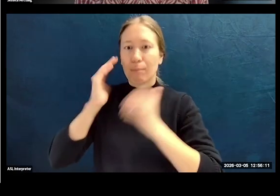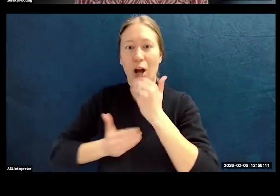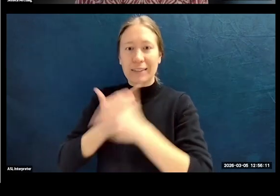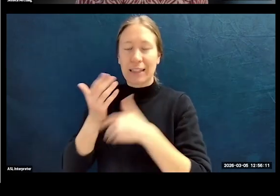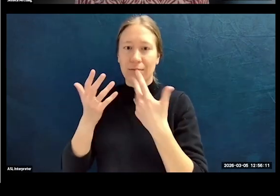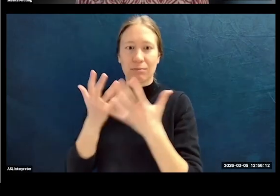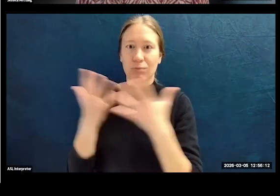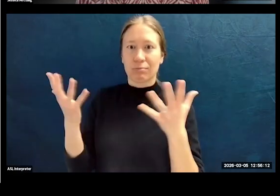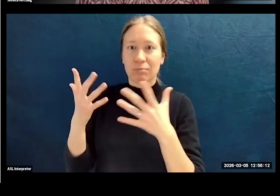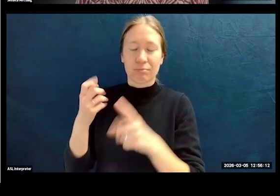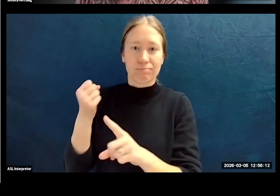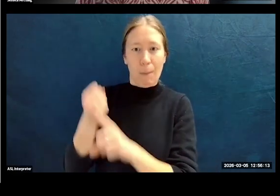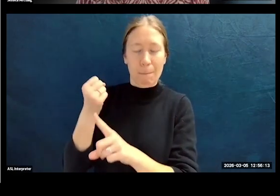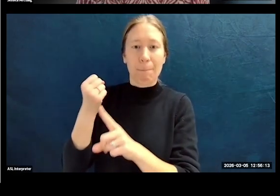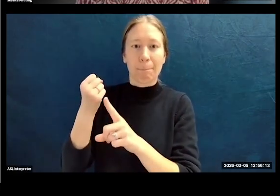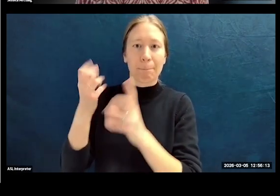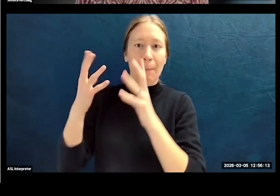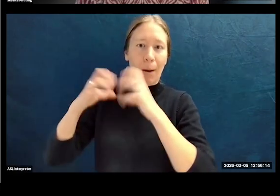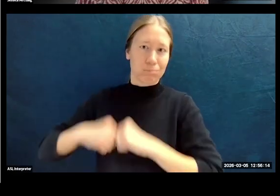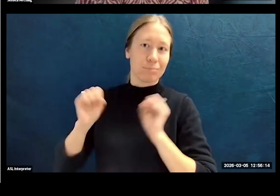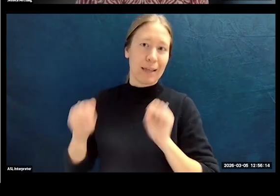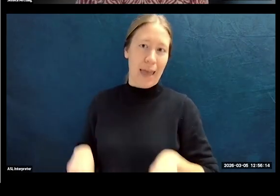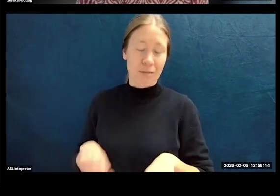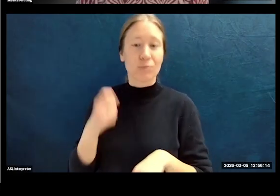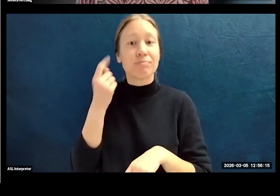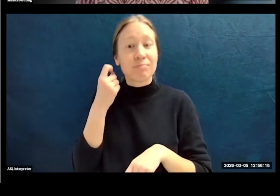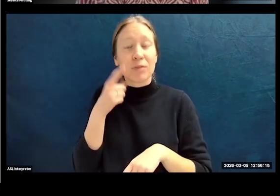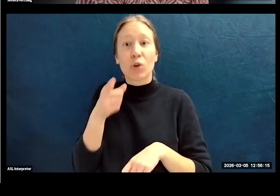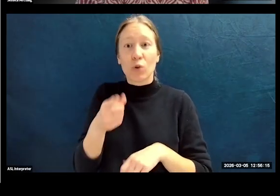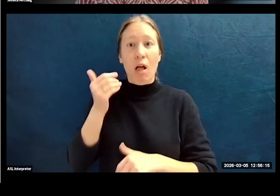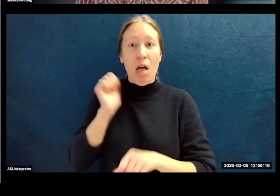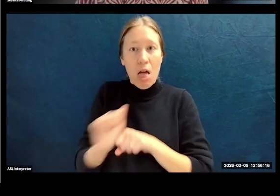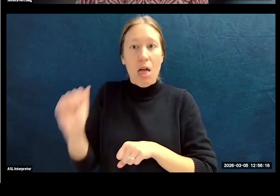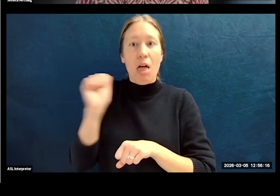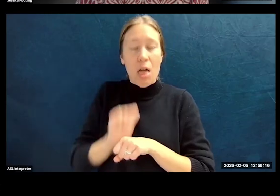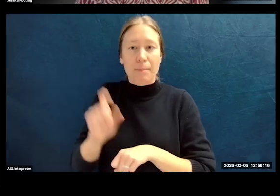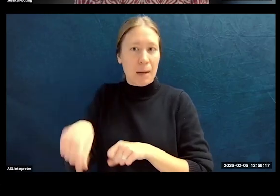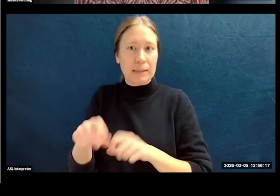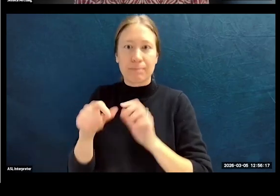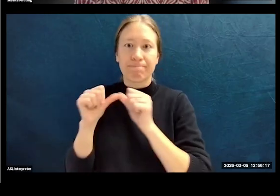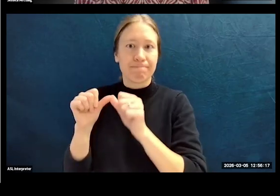So, a good rule of thumb is as you're working in Acrobat, keep saving your progress that you don't lose it.